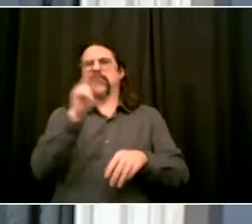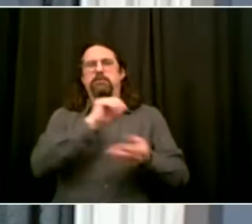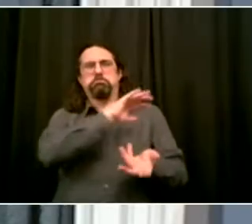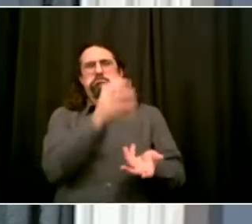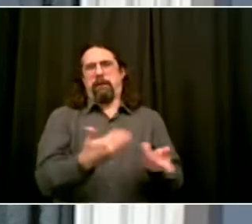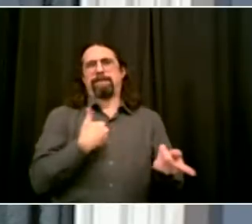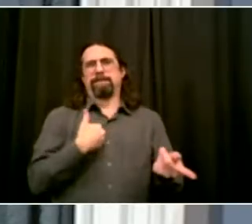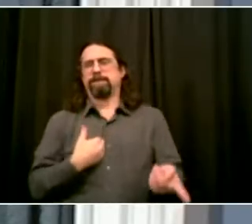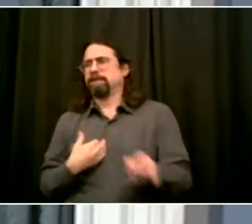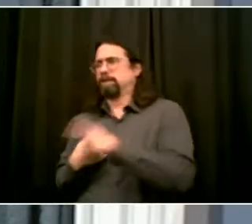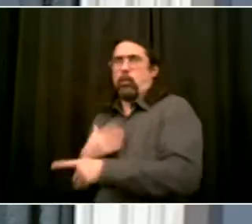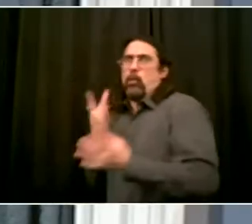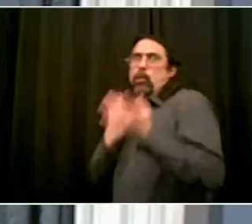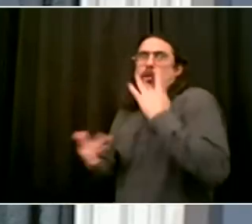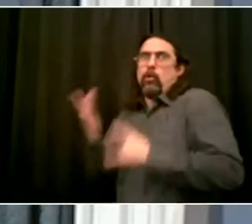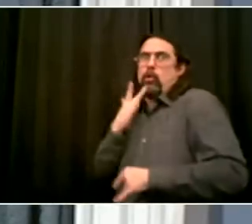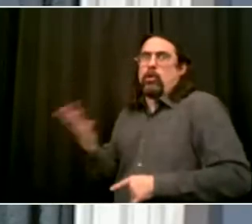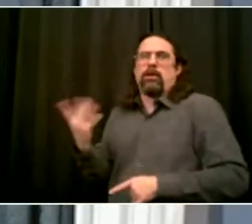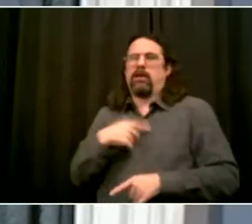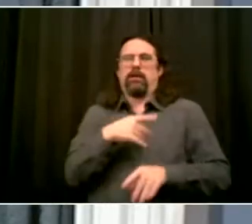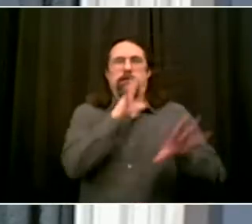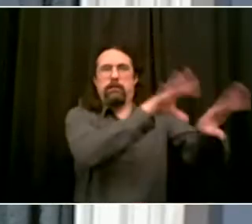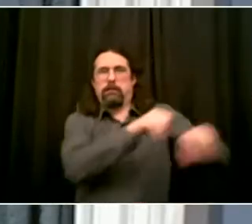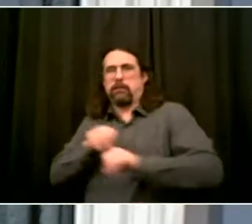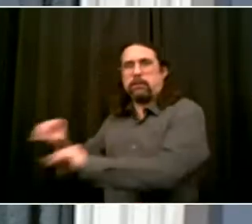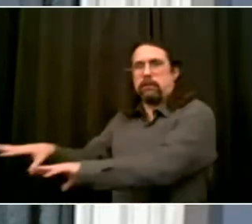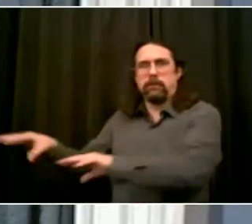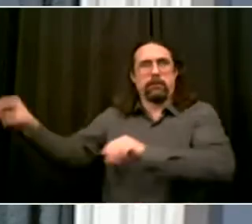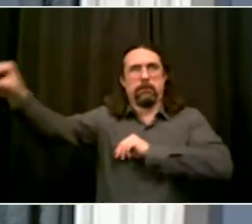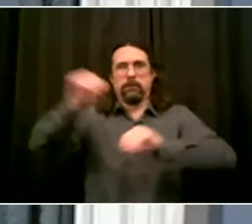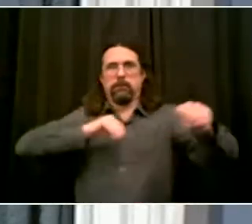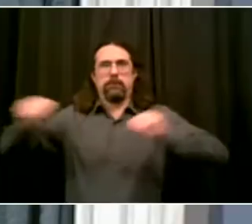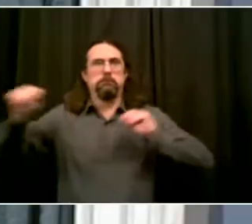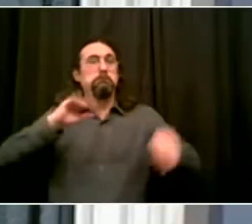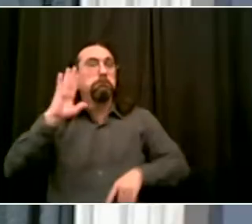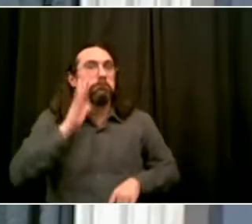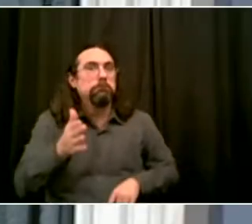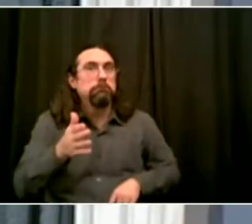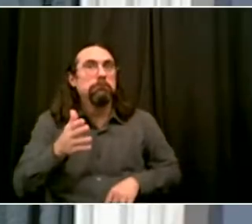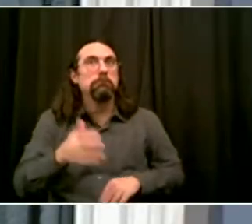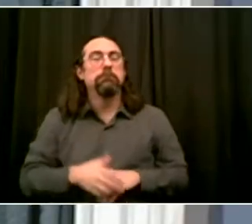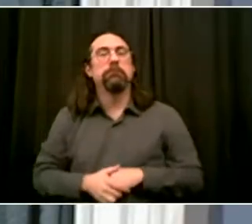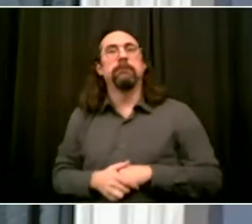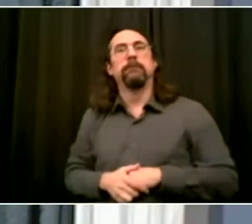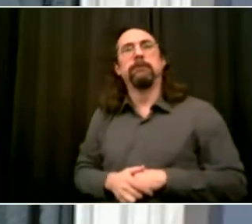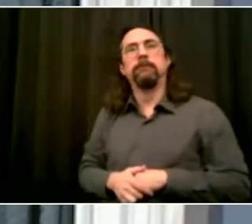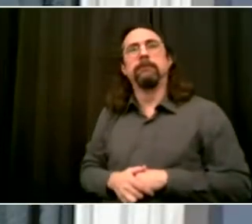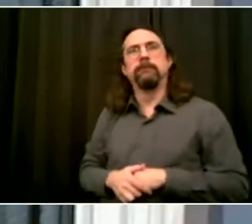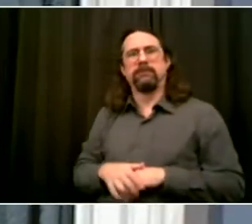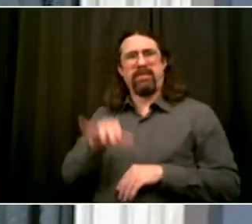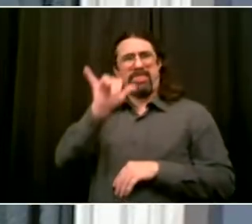AND SUBSEQUENT SUPPLIES AND SUPPLY FOR FUTURE WEEKS.